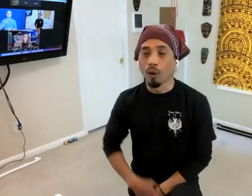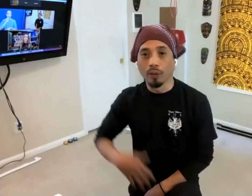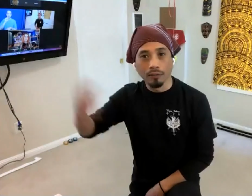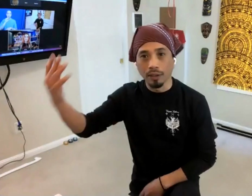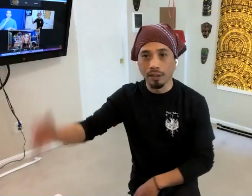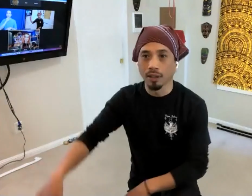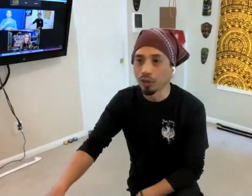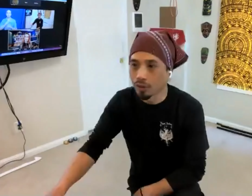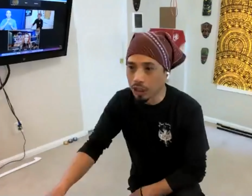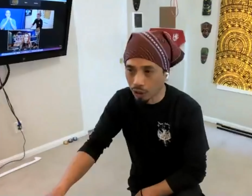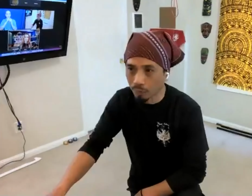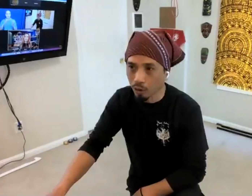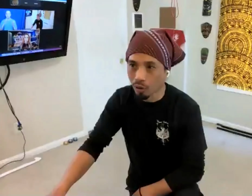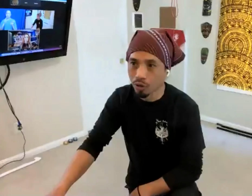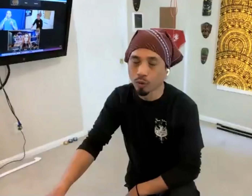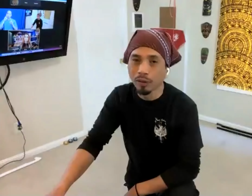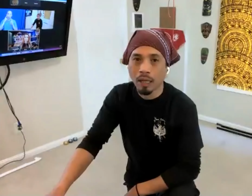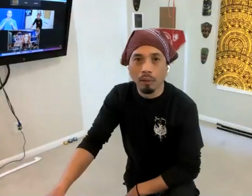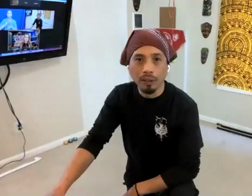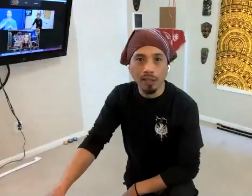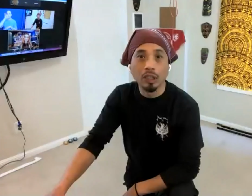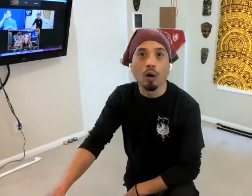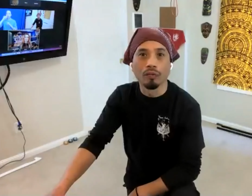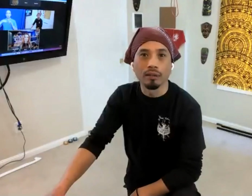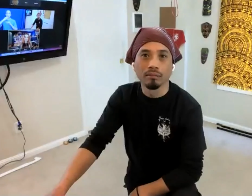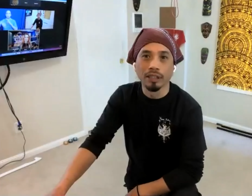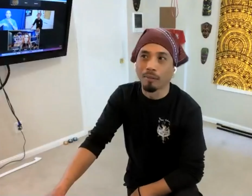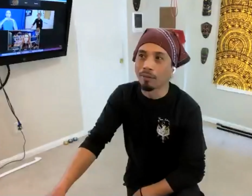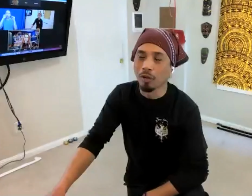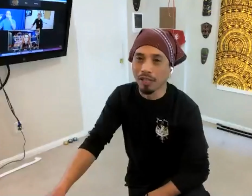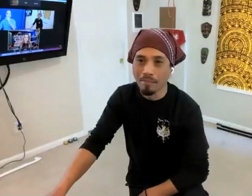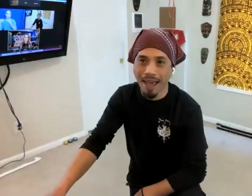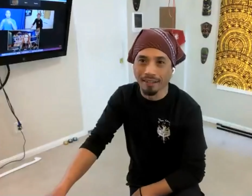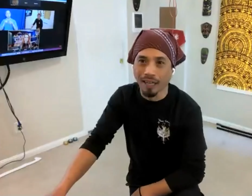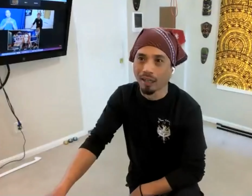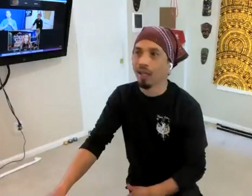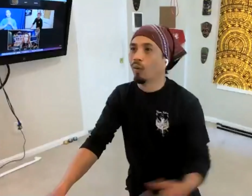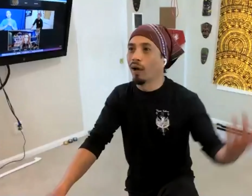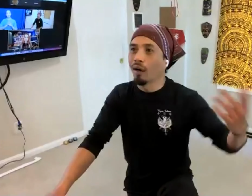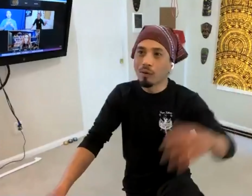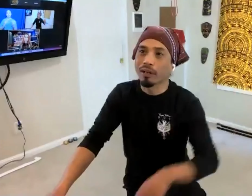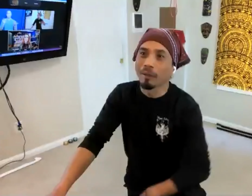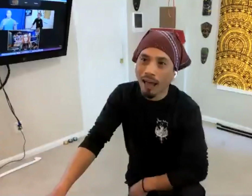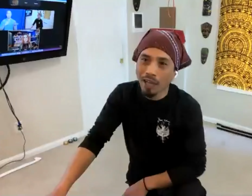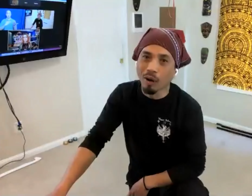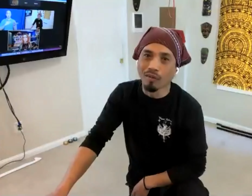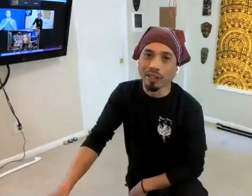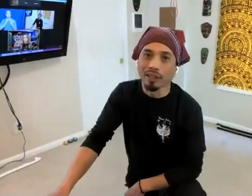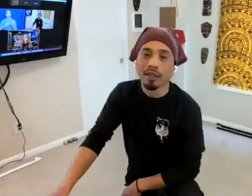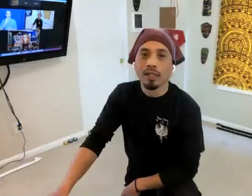TO BE FLOWN OUT TO THESE COUNTRIES. BECAUSE OF COVID, MY STUDENTS GOT MAD.